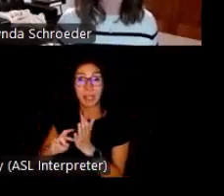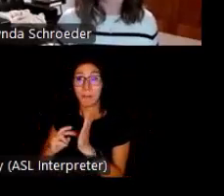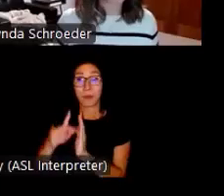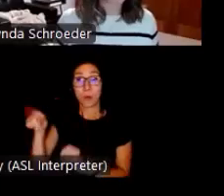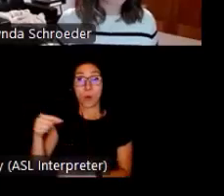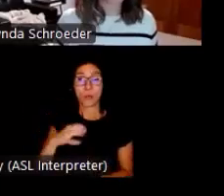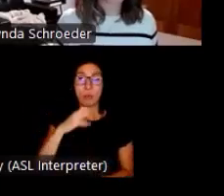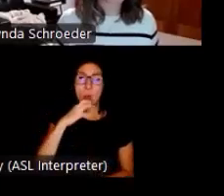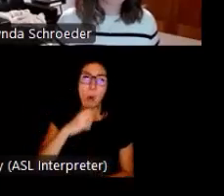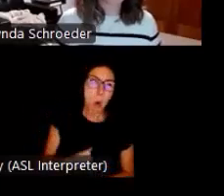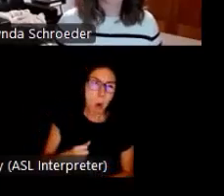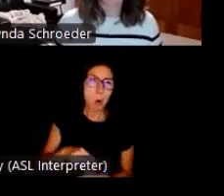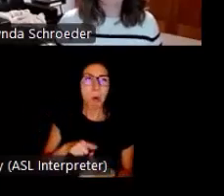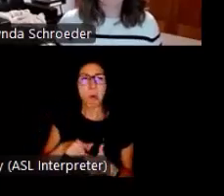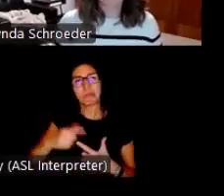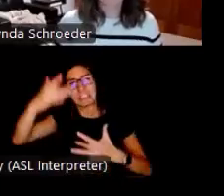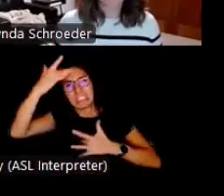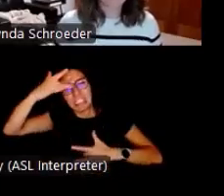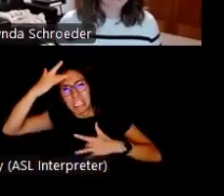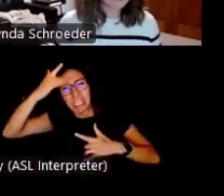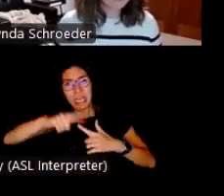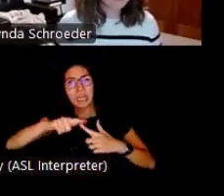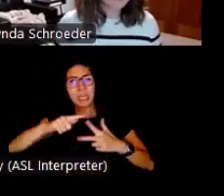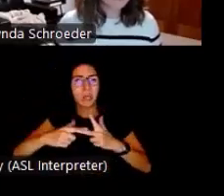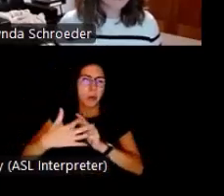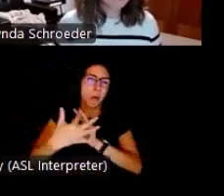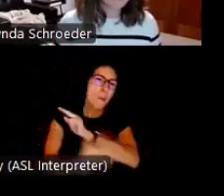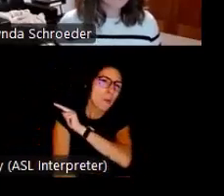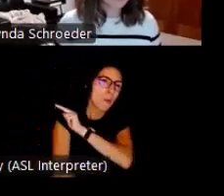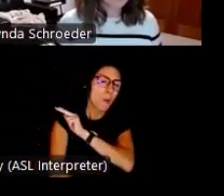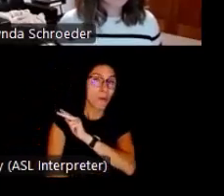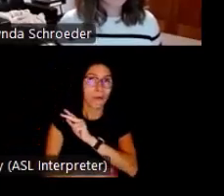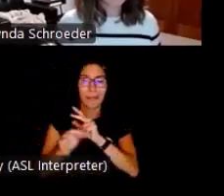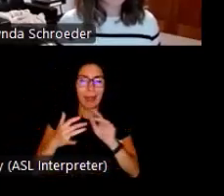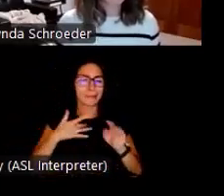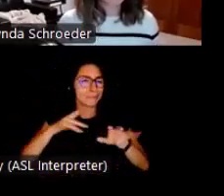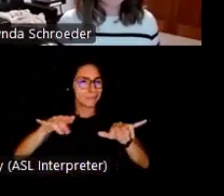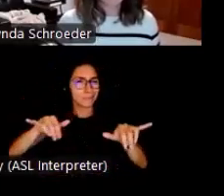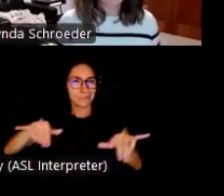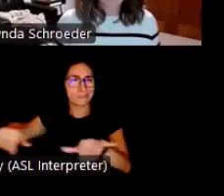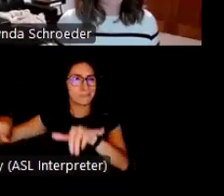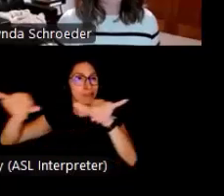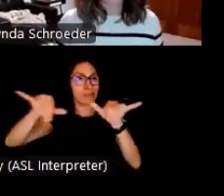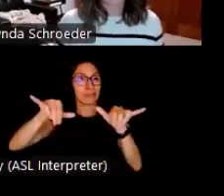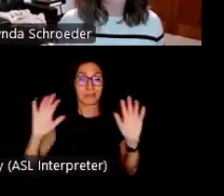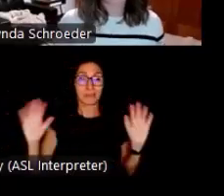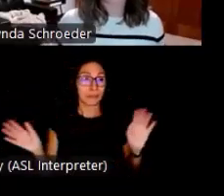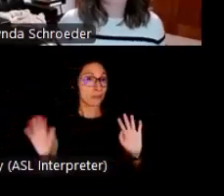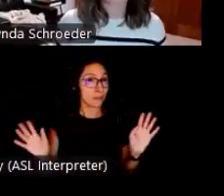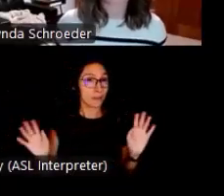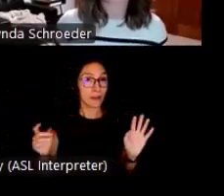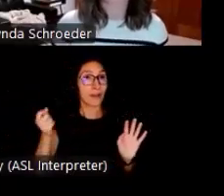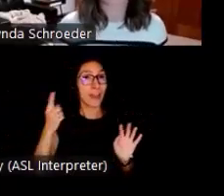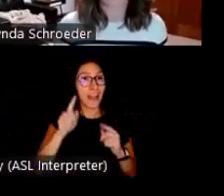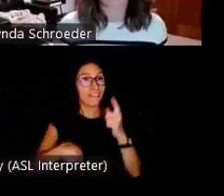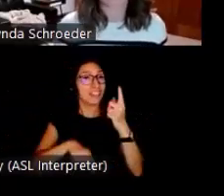which is commonly the headline that we will see. There are specific assets that are unique in rural communities.